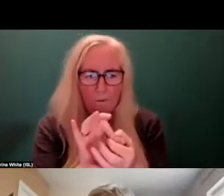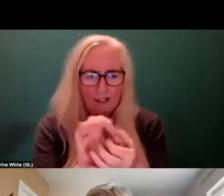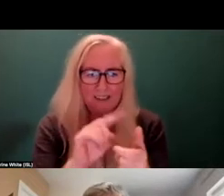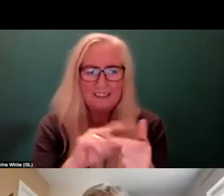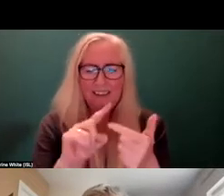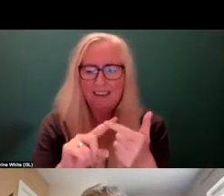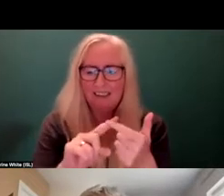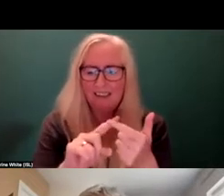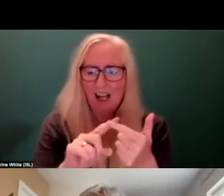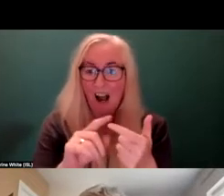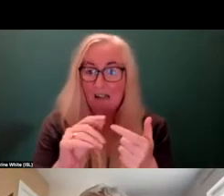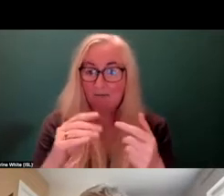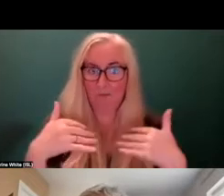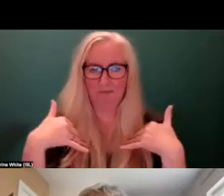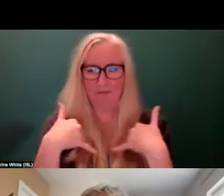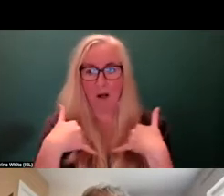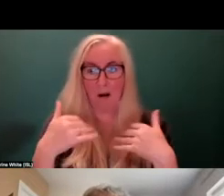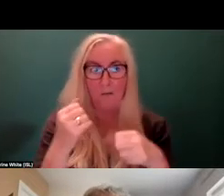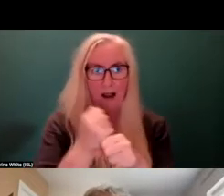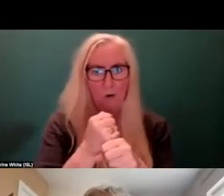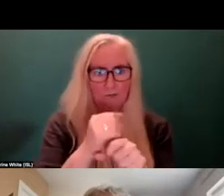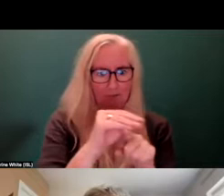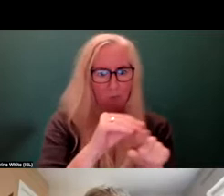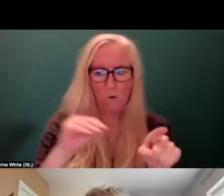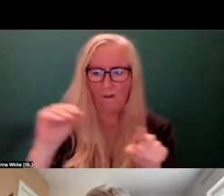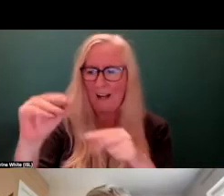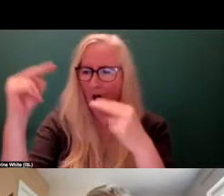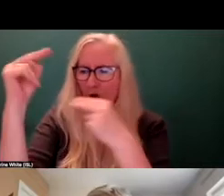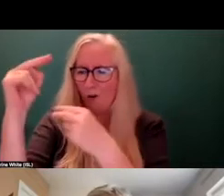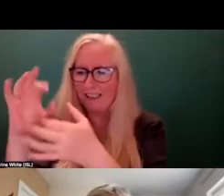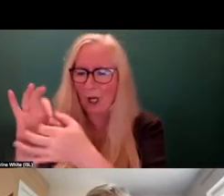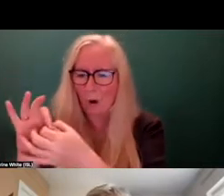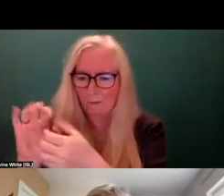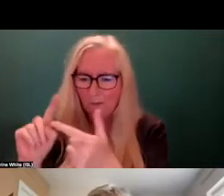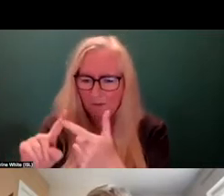the press of de-institutionalising nursing homes to make them more like home,